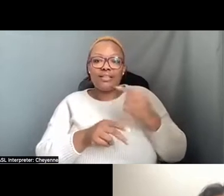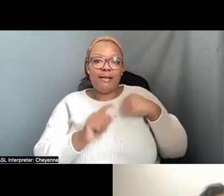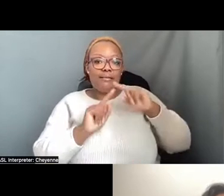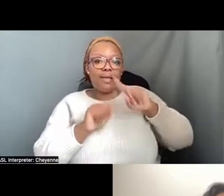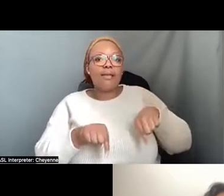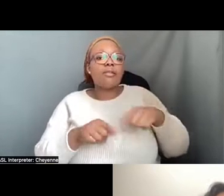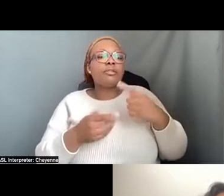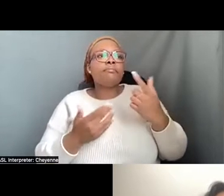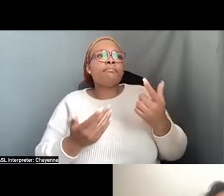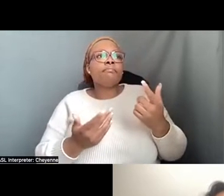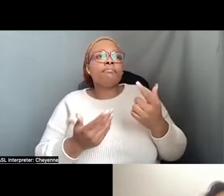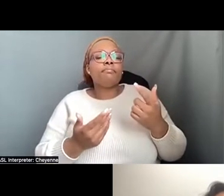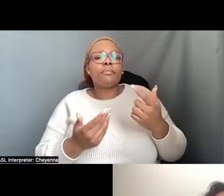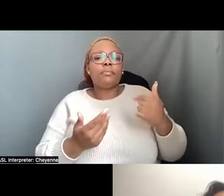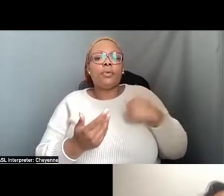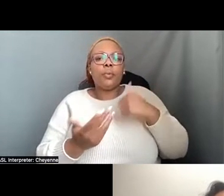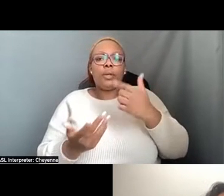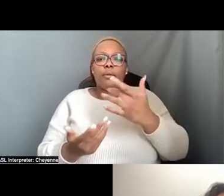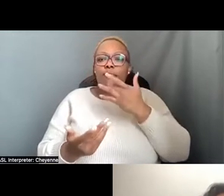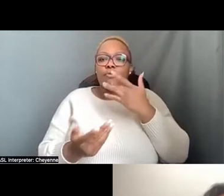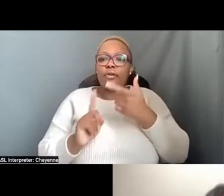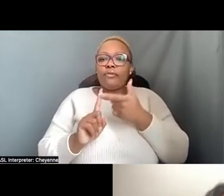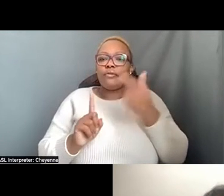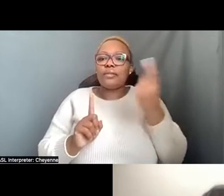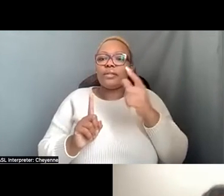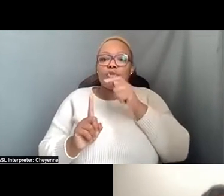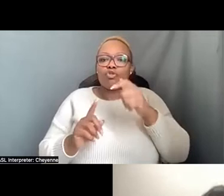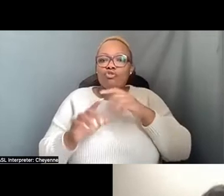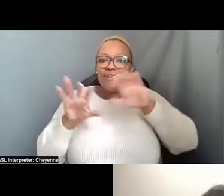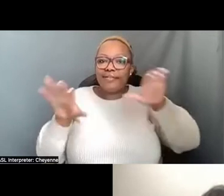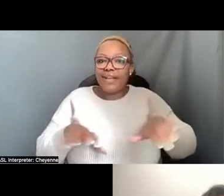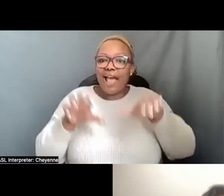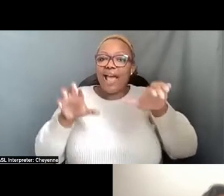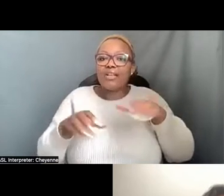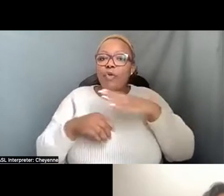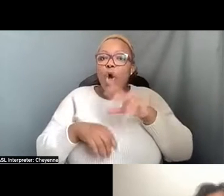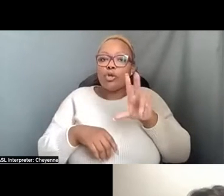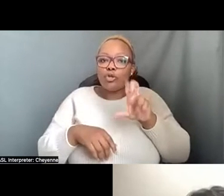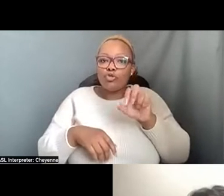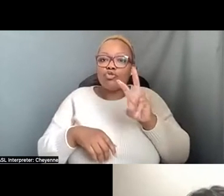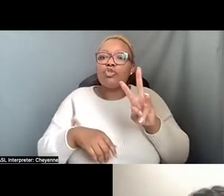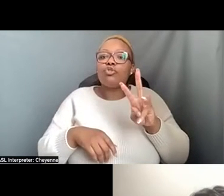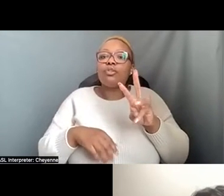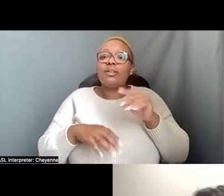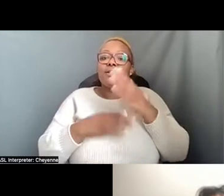for it to be somebody who is very active on crew. Some consulting producers take a very active role.